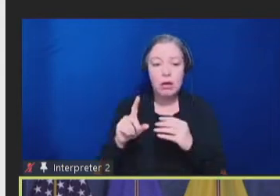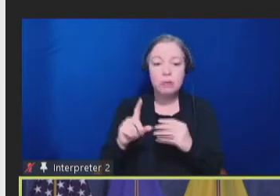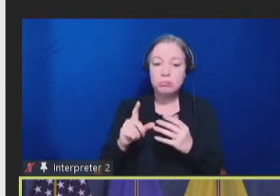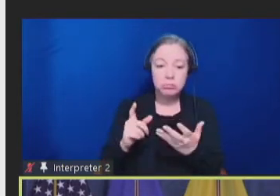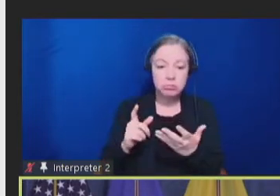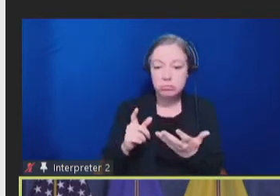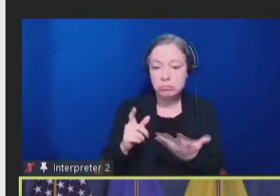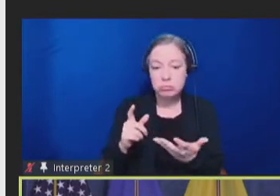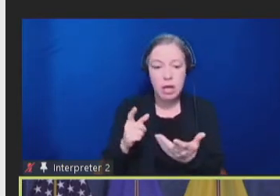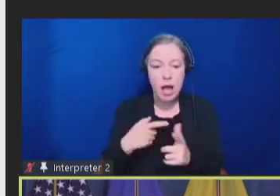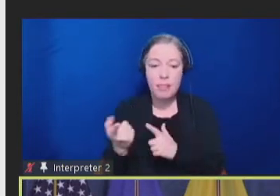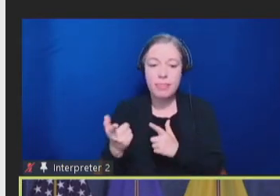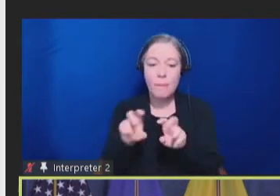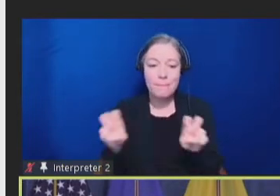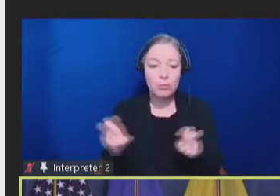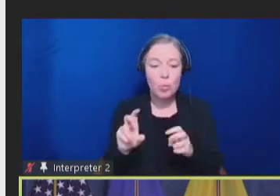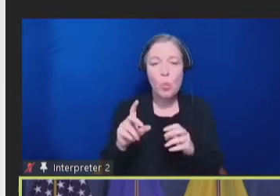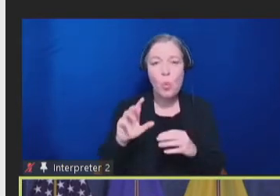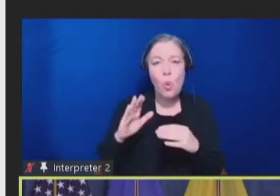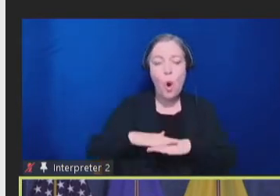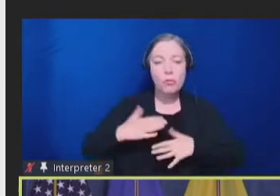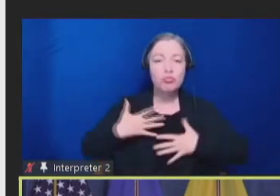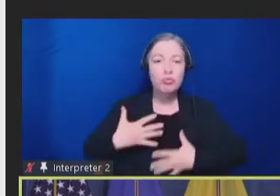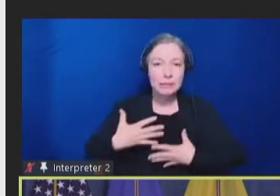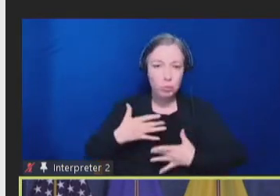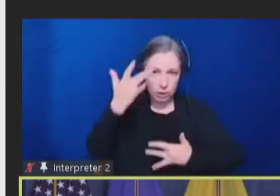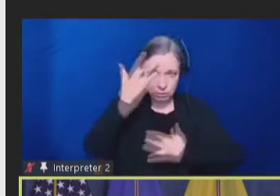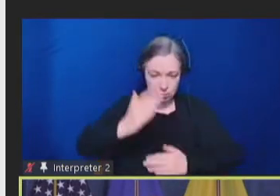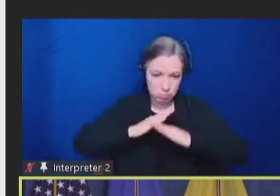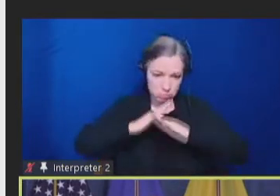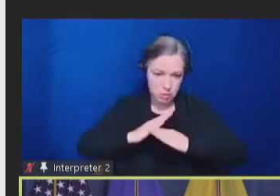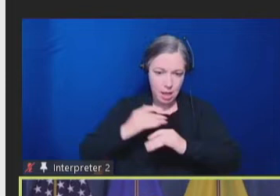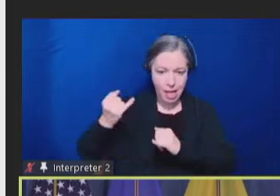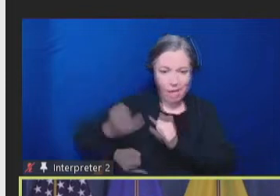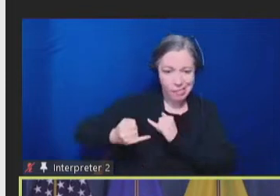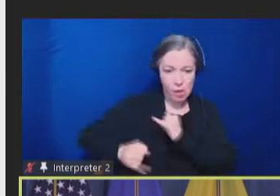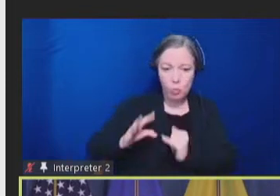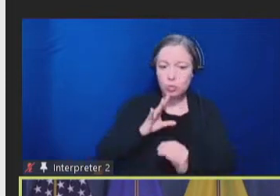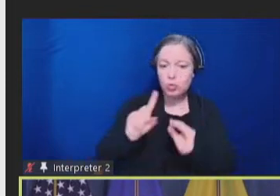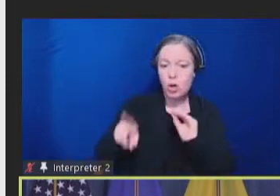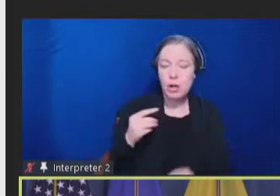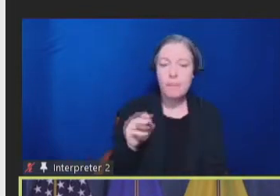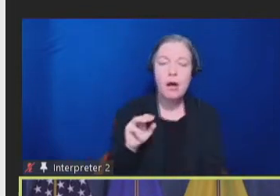And our final presentation will be an update on the meningococcal disease type Y outbreak in Virginia.